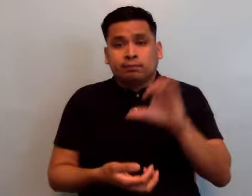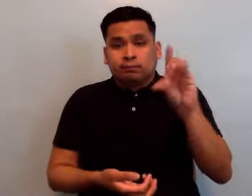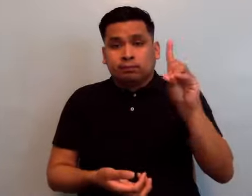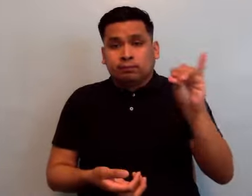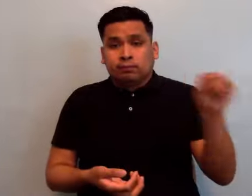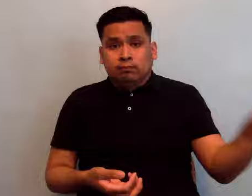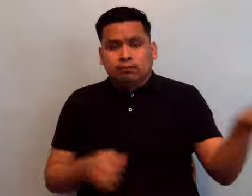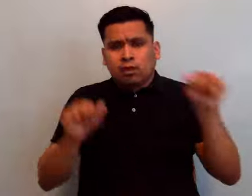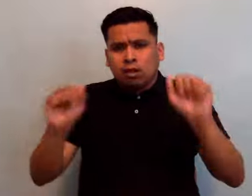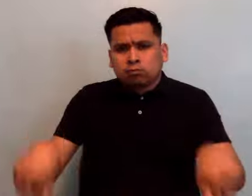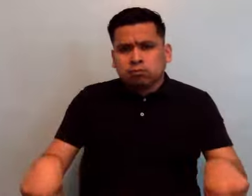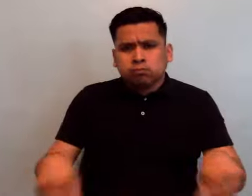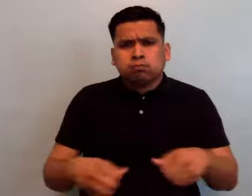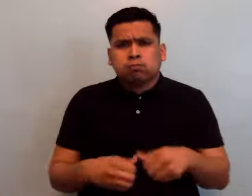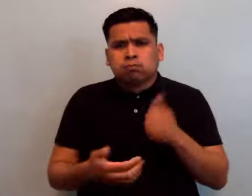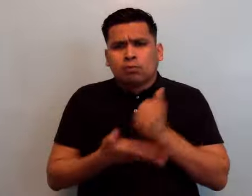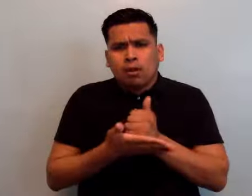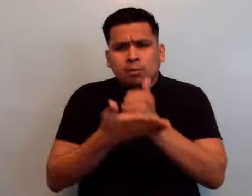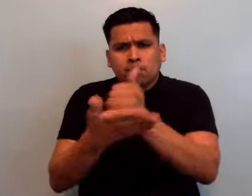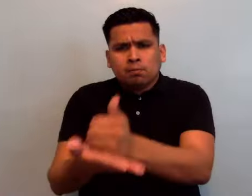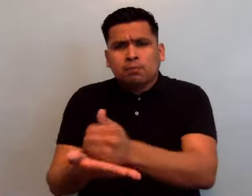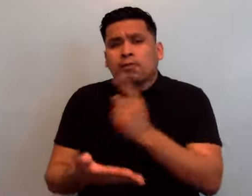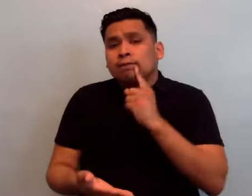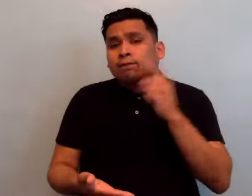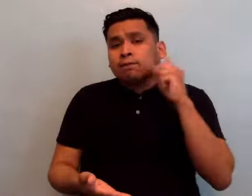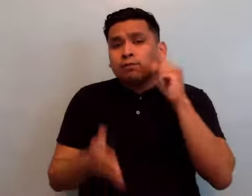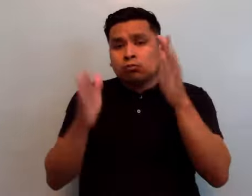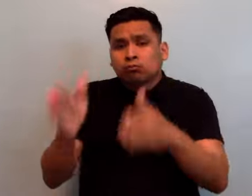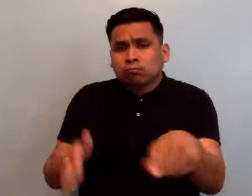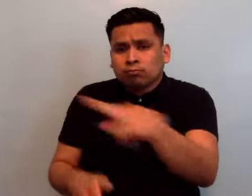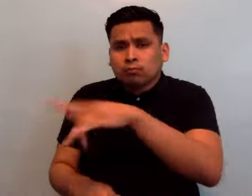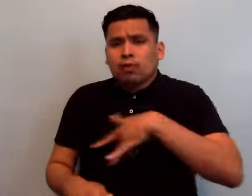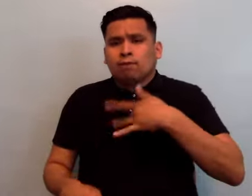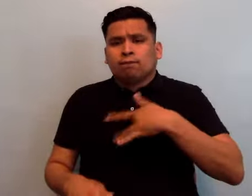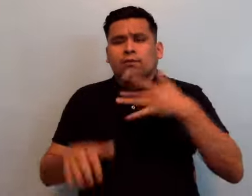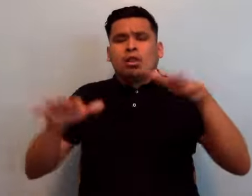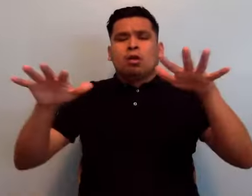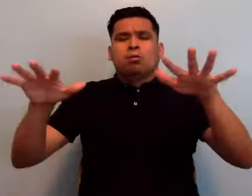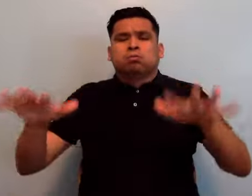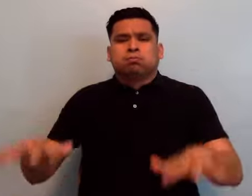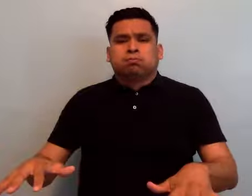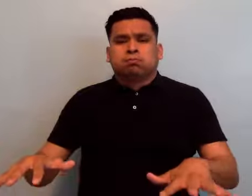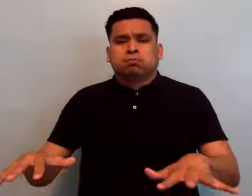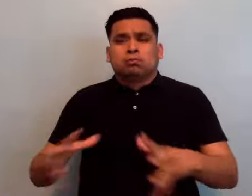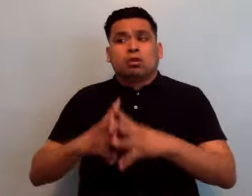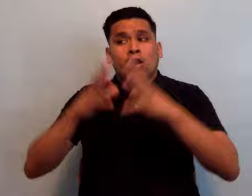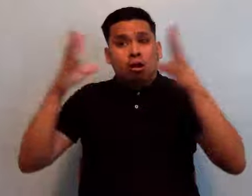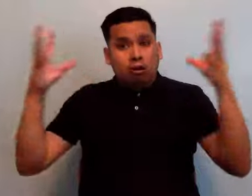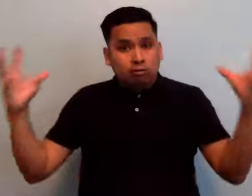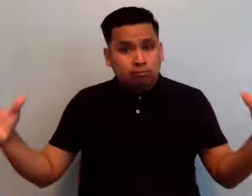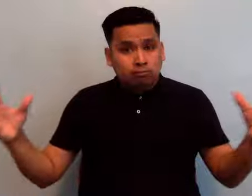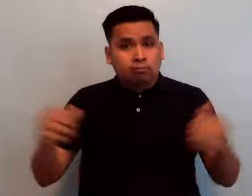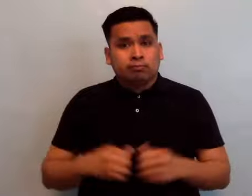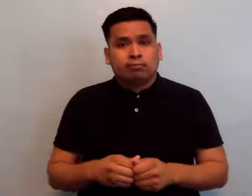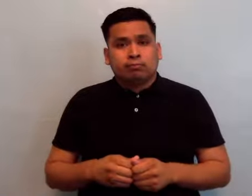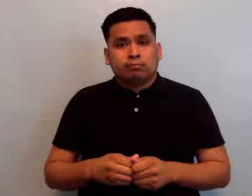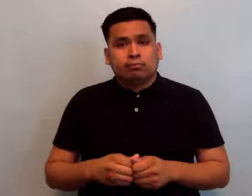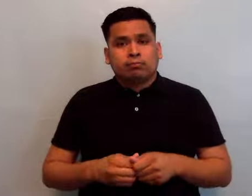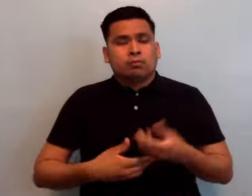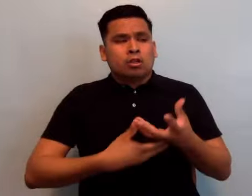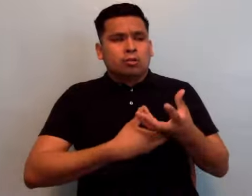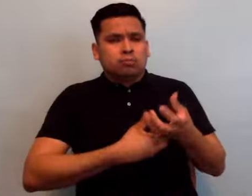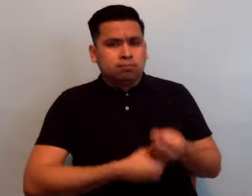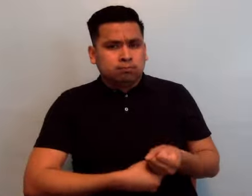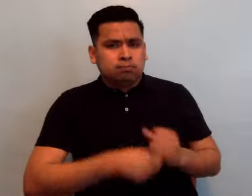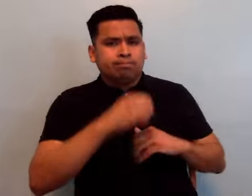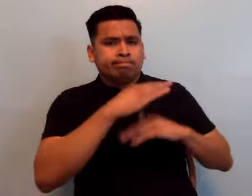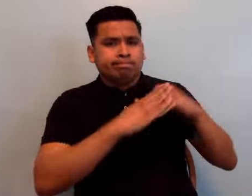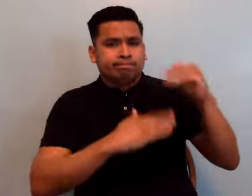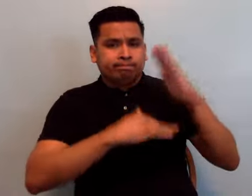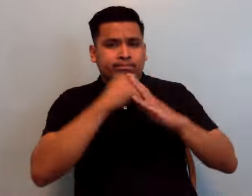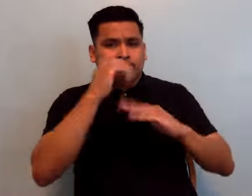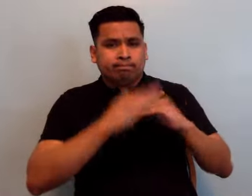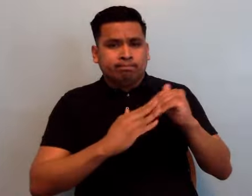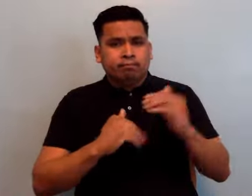A CDI can help a Deaf person feel more comfortable and at ease, build rapport,